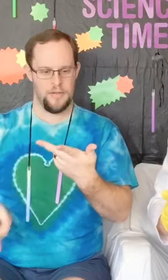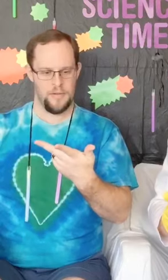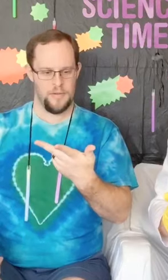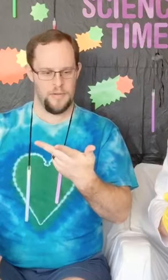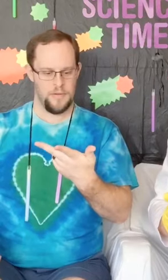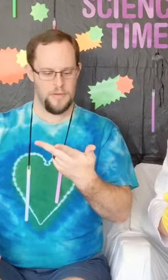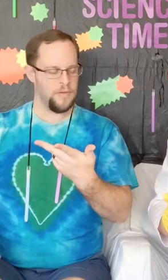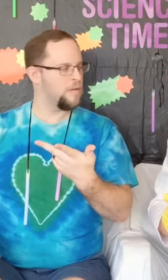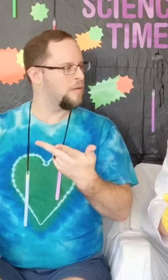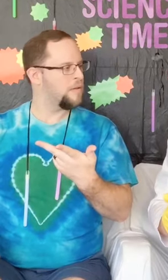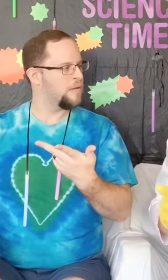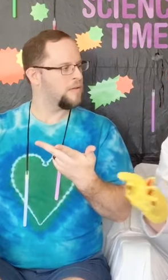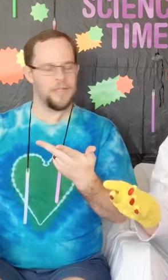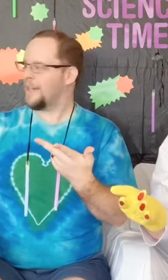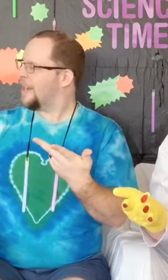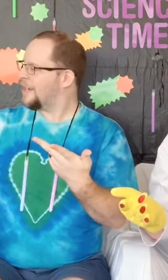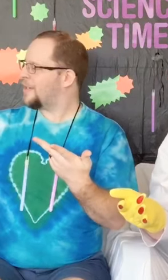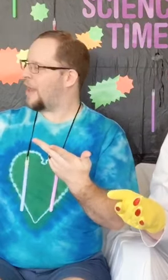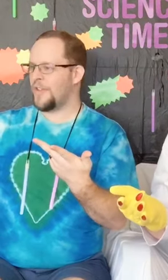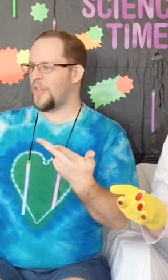"Disease." CALI: We forgot the sign. AARON: Do we have a third